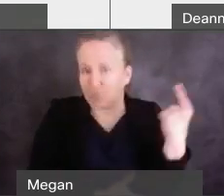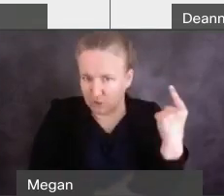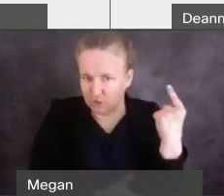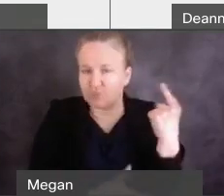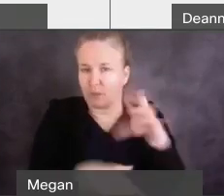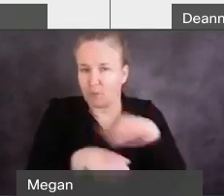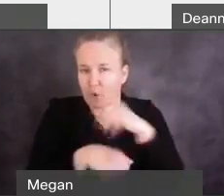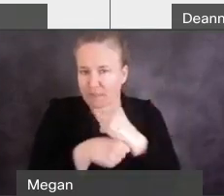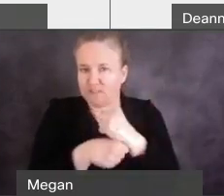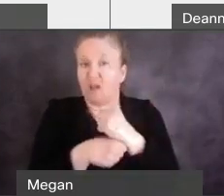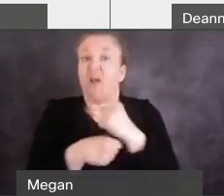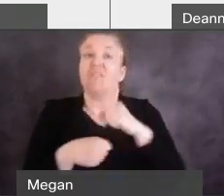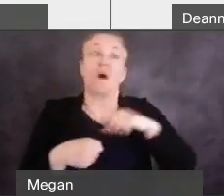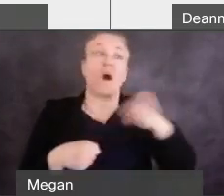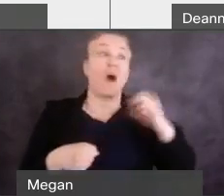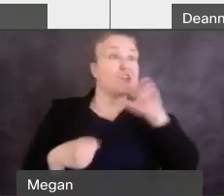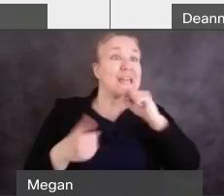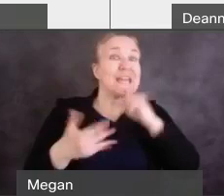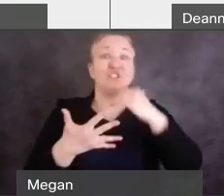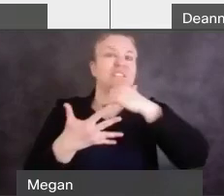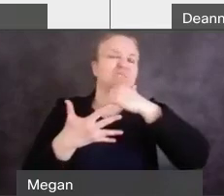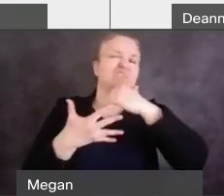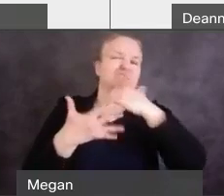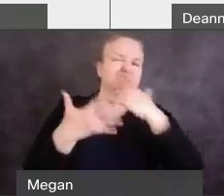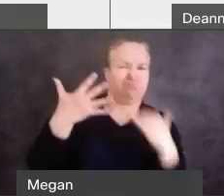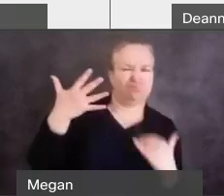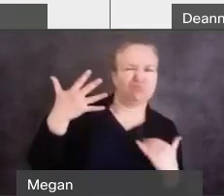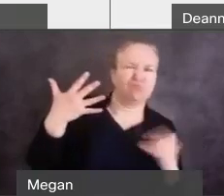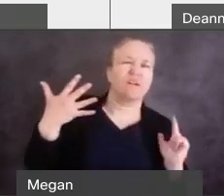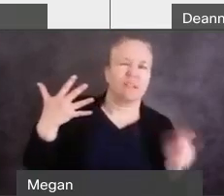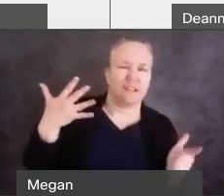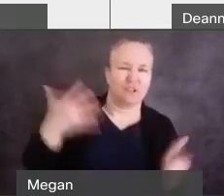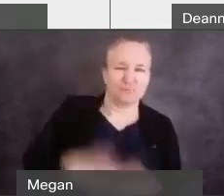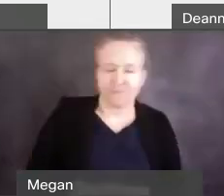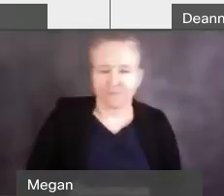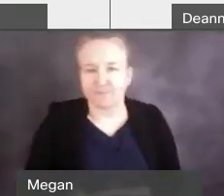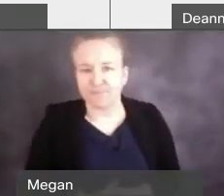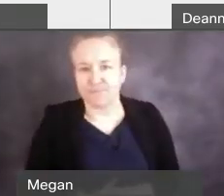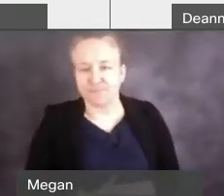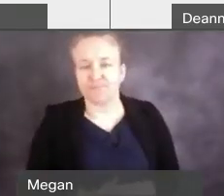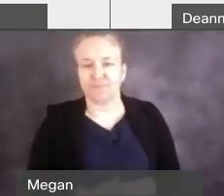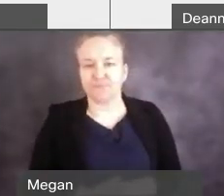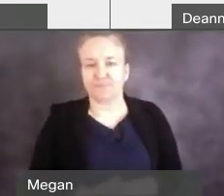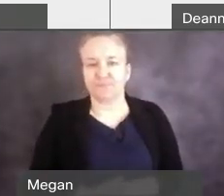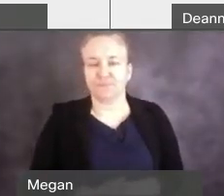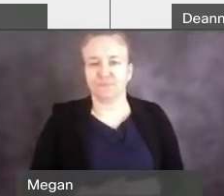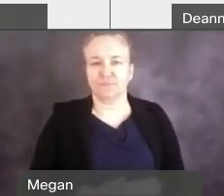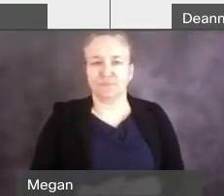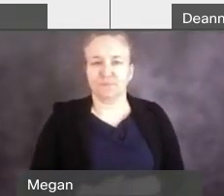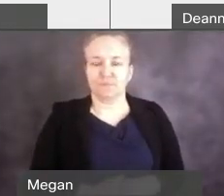and then those that are under 75 will get the next set of vaccine appointments. The website also